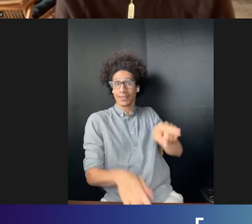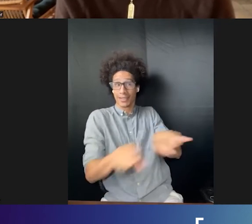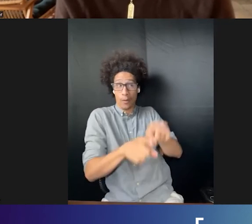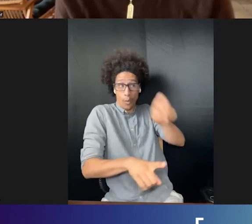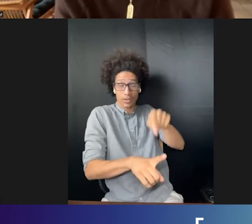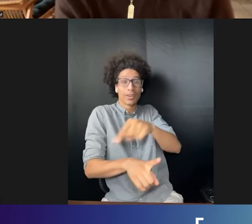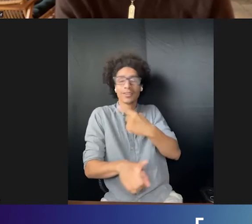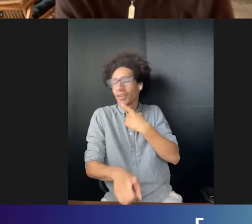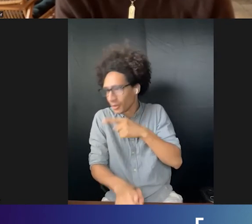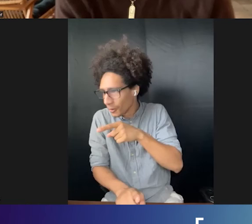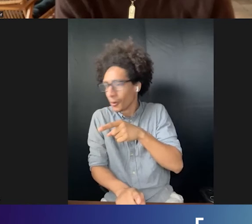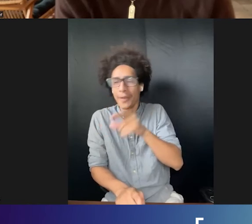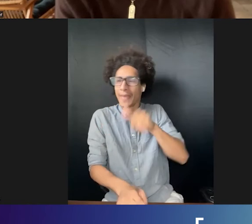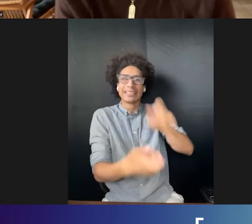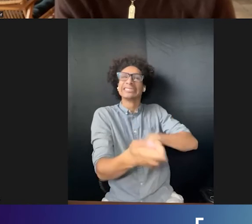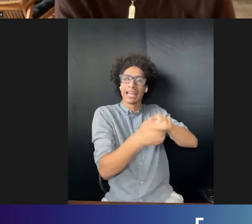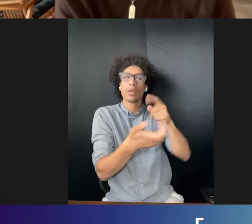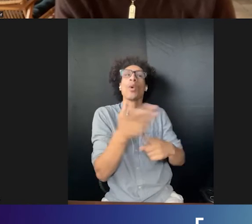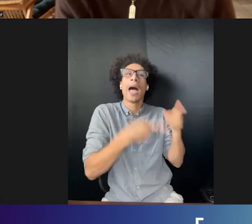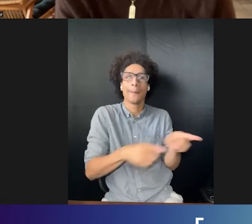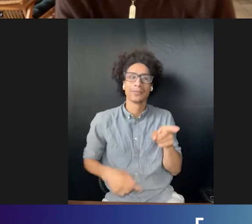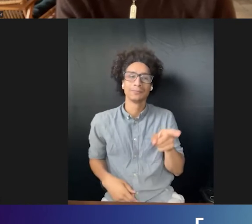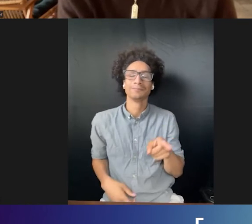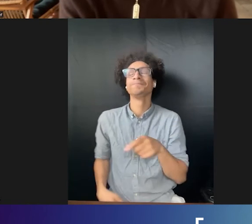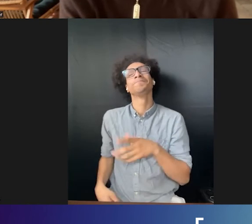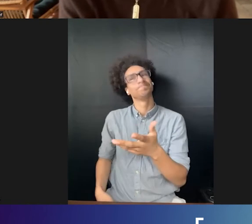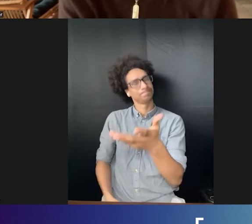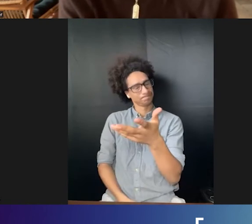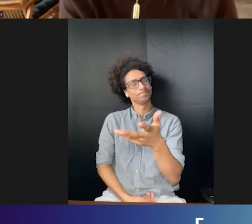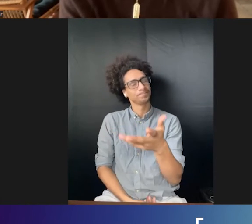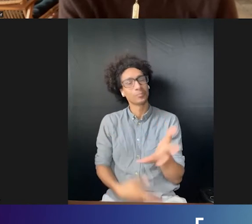So that's yeah, I would say in general I would say walk away from that